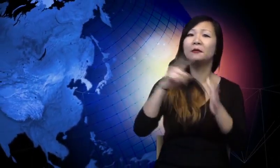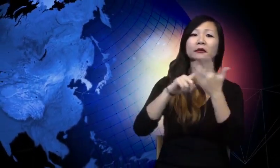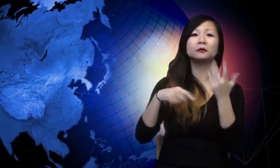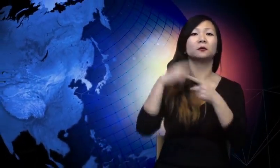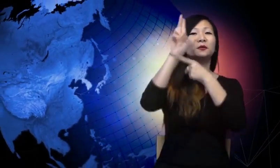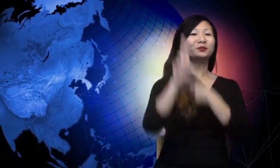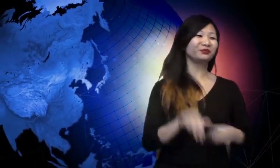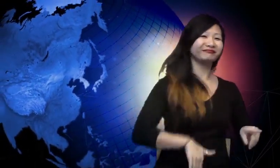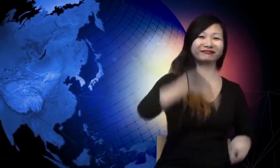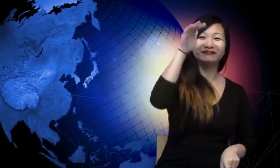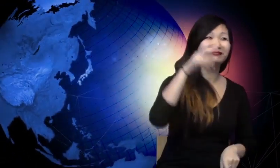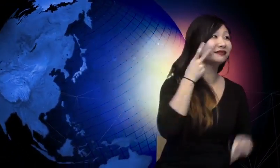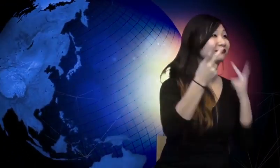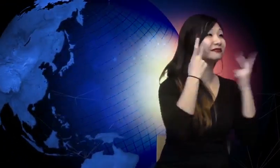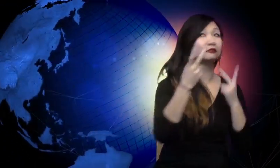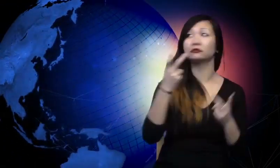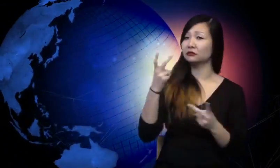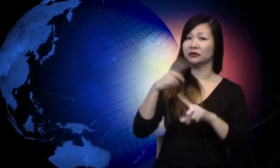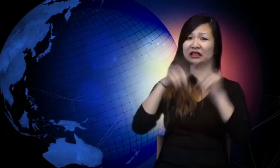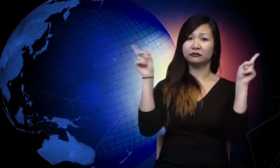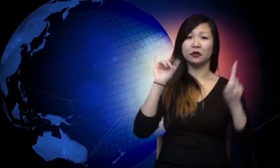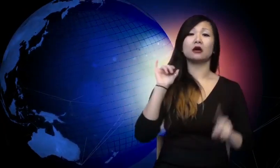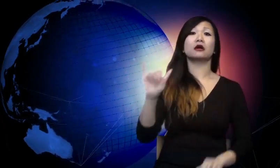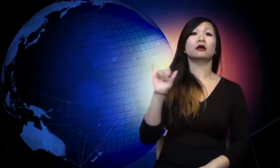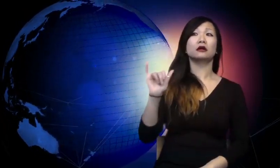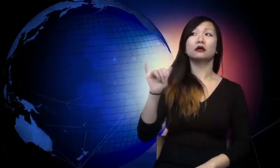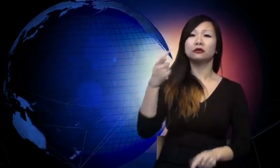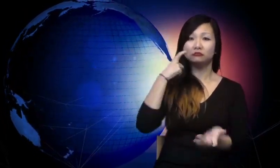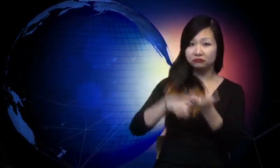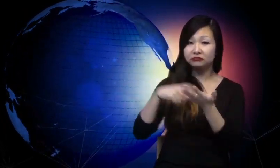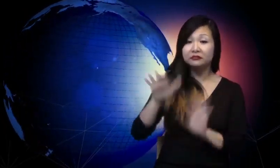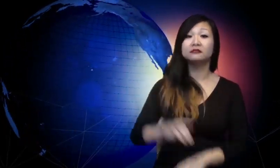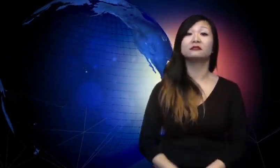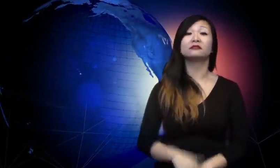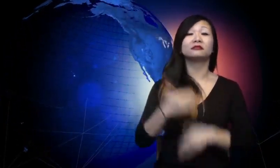which was so different from what I was used to seeing.